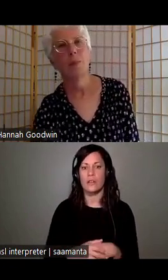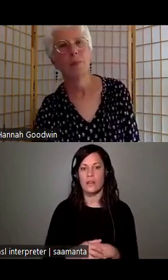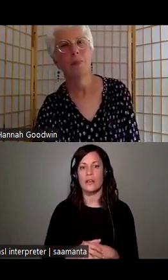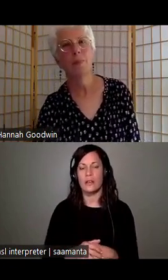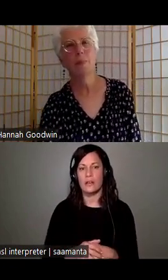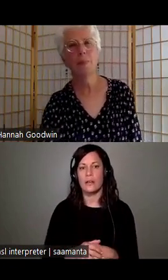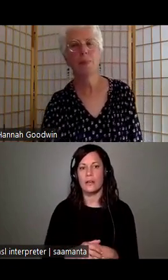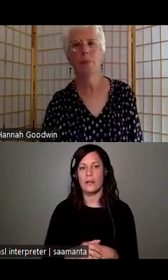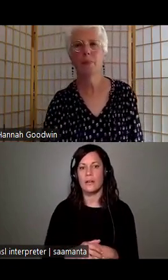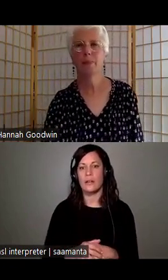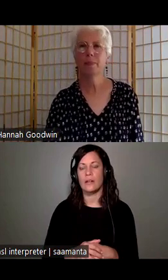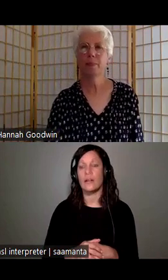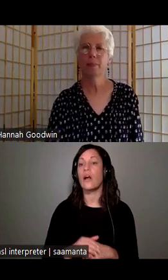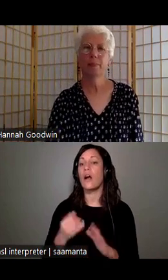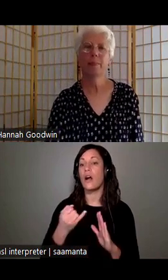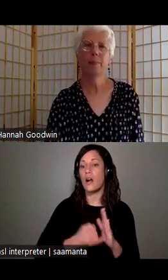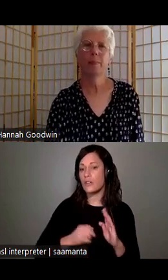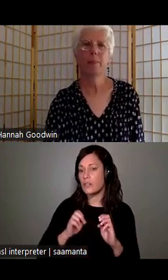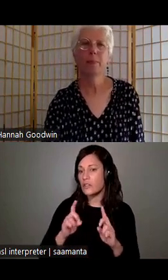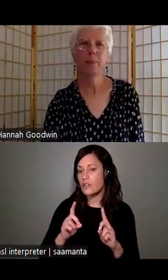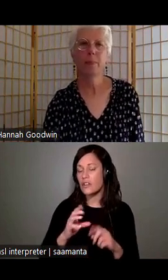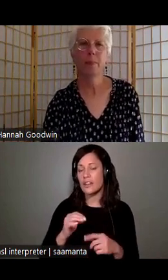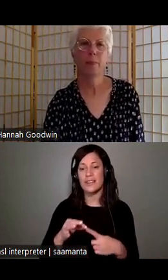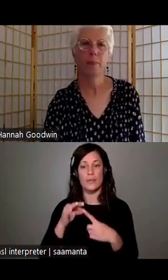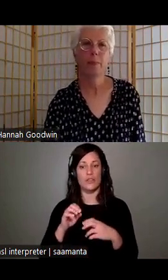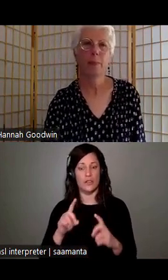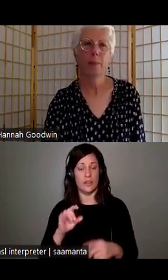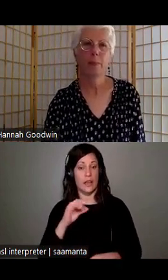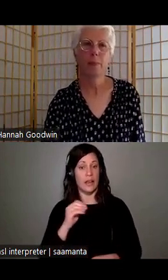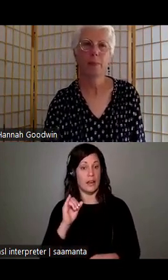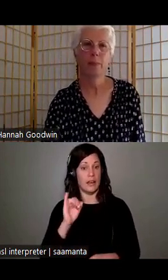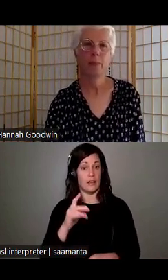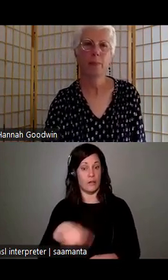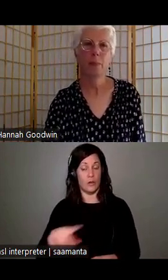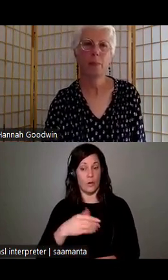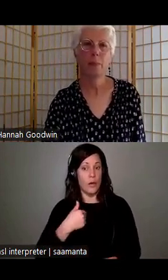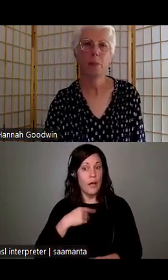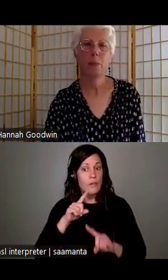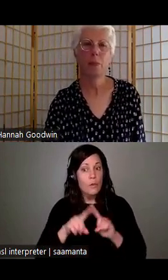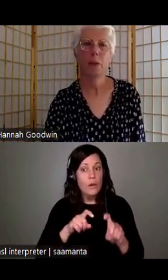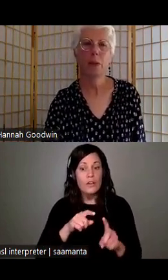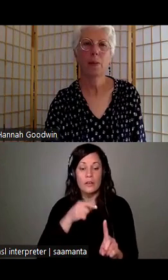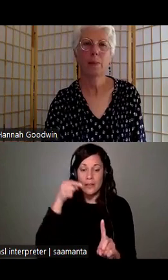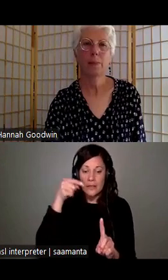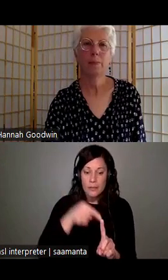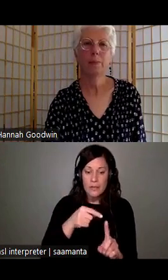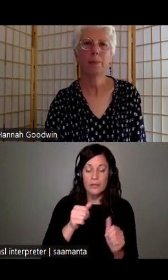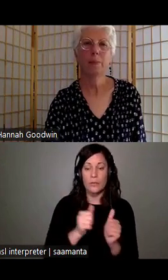and arts education and special education. And if you do have questions specifically about ED at LEAD,